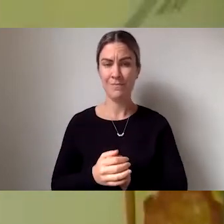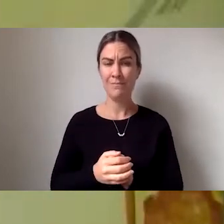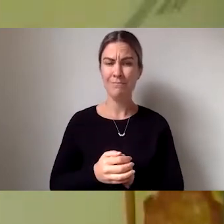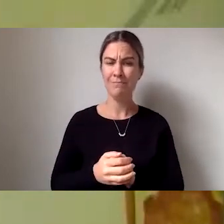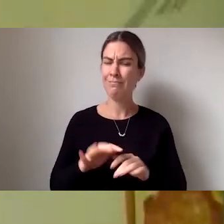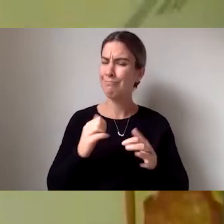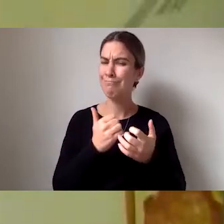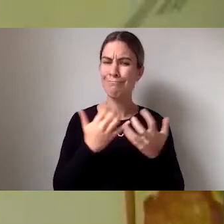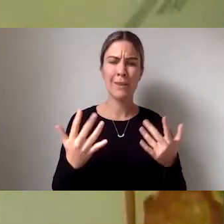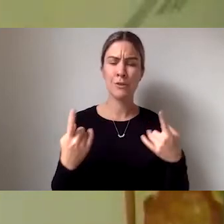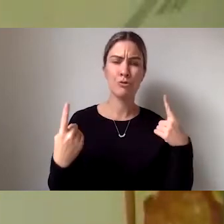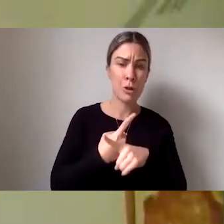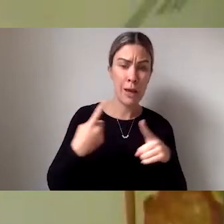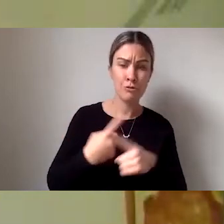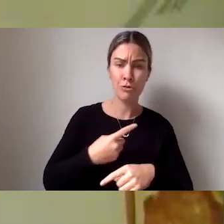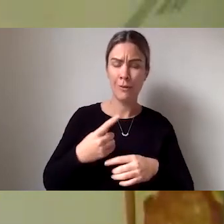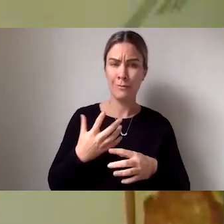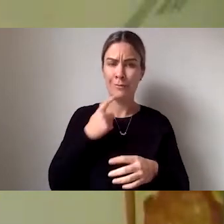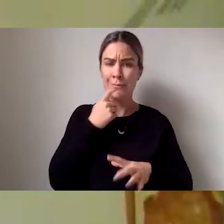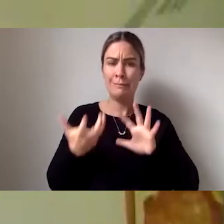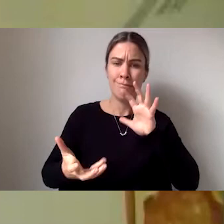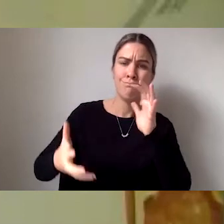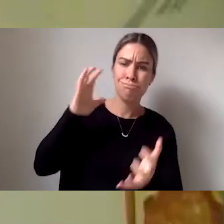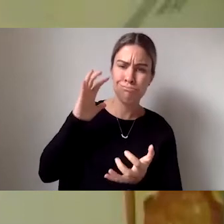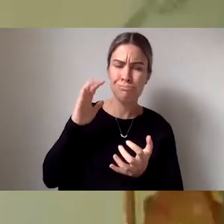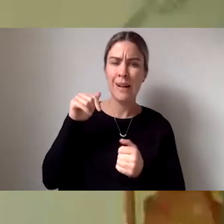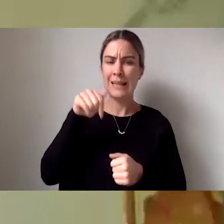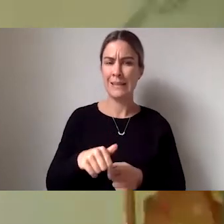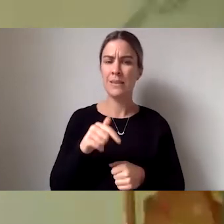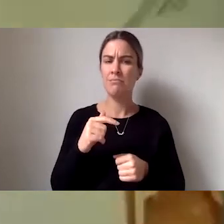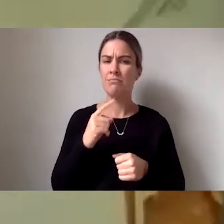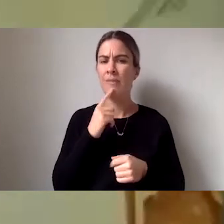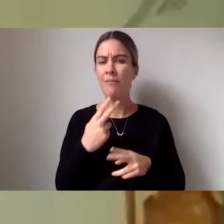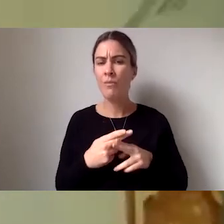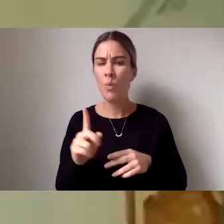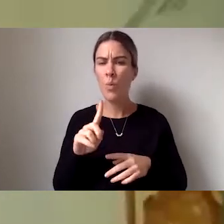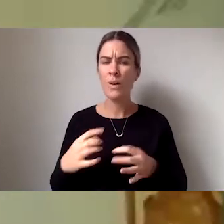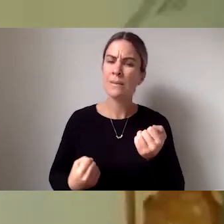The sessions have been designed to provide support, resources, and guidance to manage